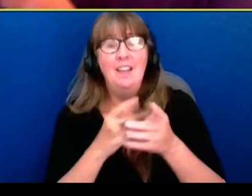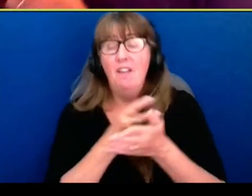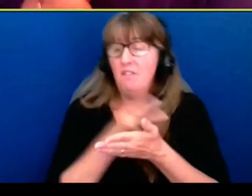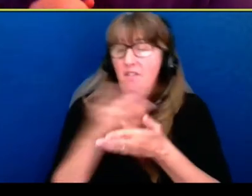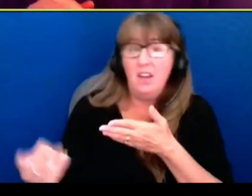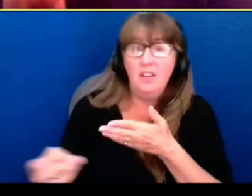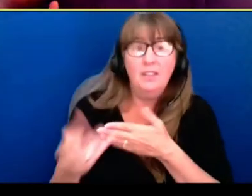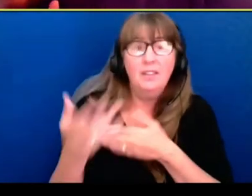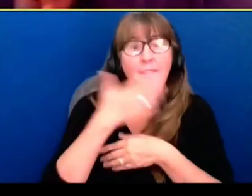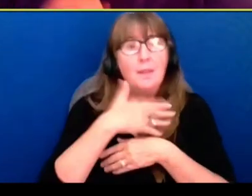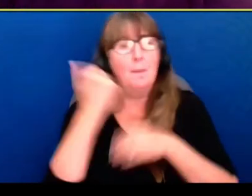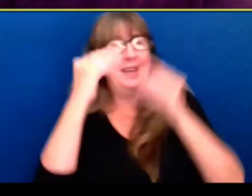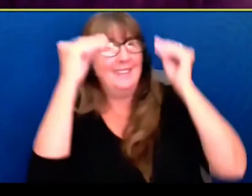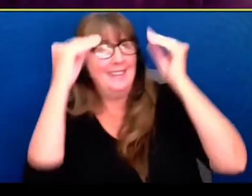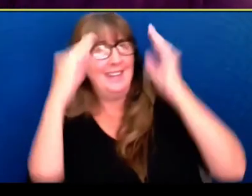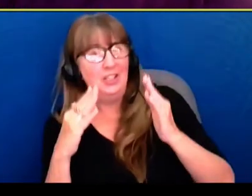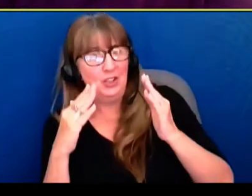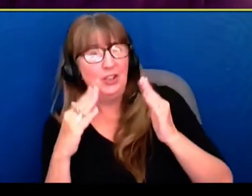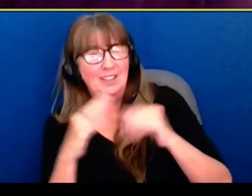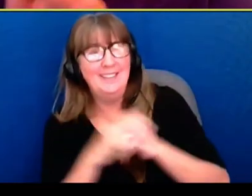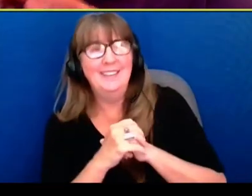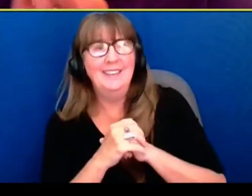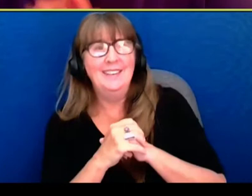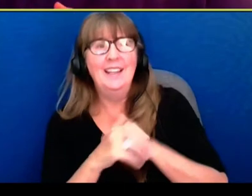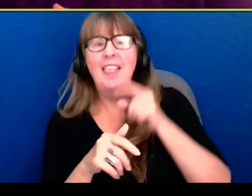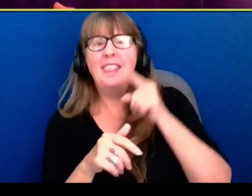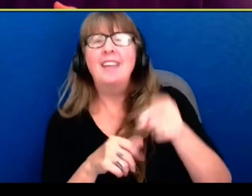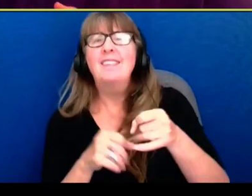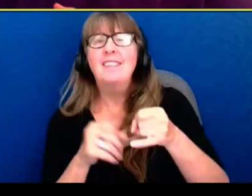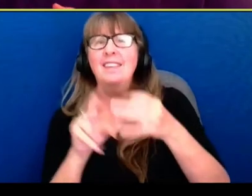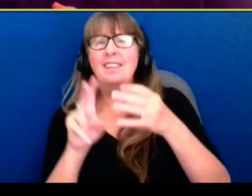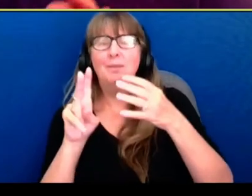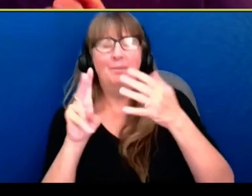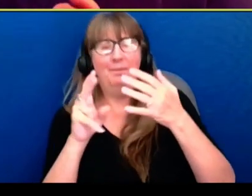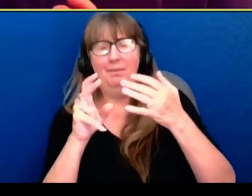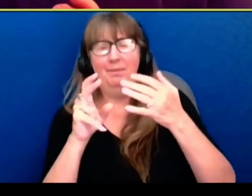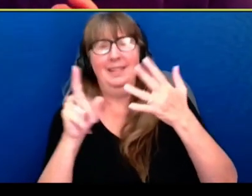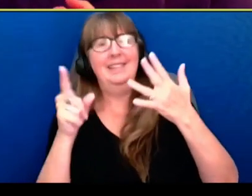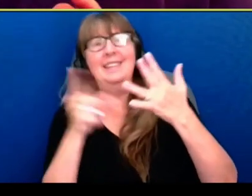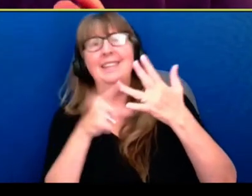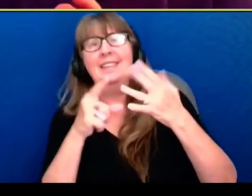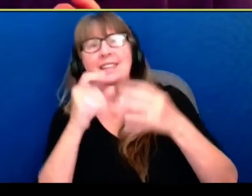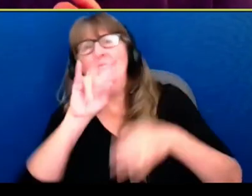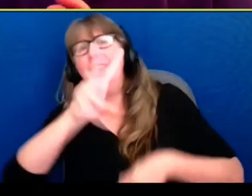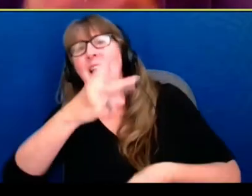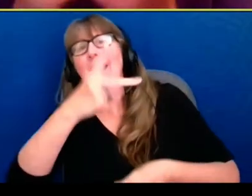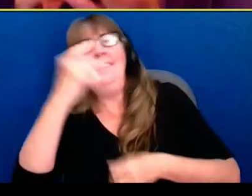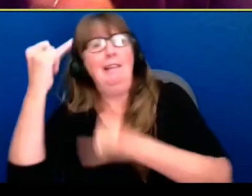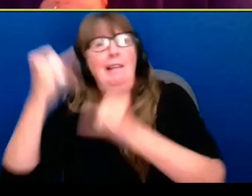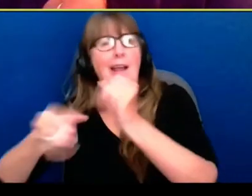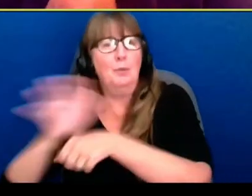This is actually out of the second to last movie. If anybody saw that, and I actually have a video clip, but I can't because it's being recorded.